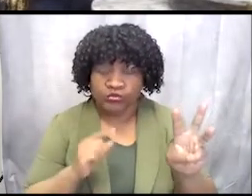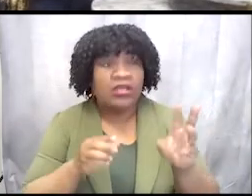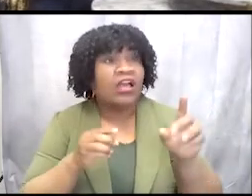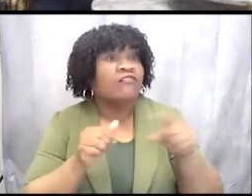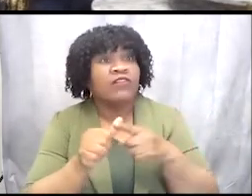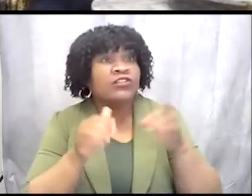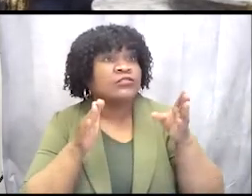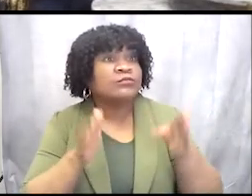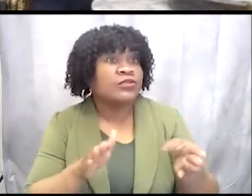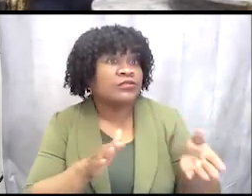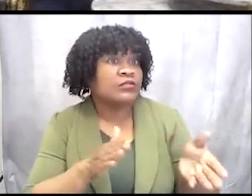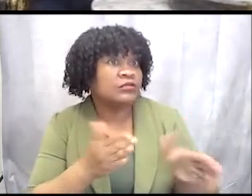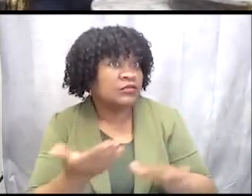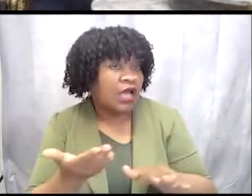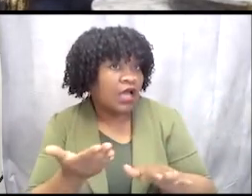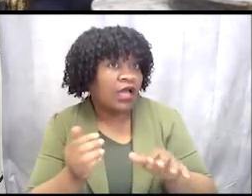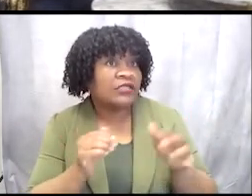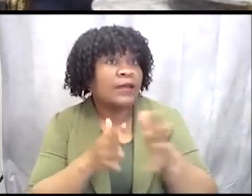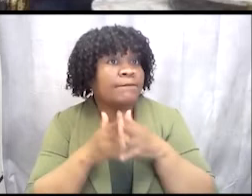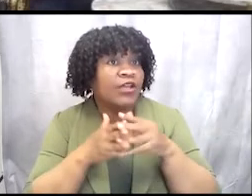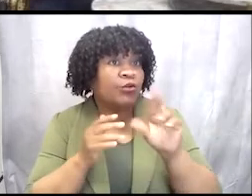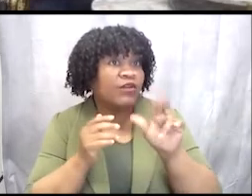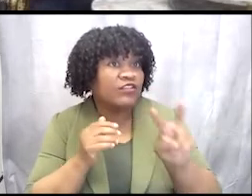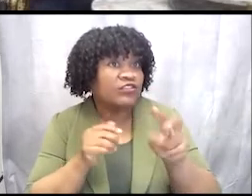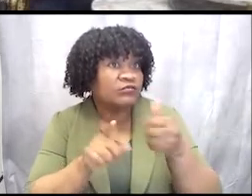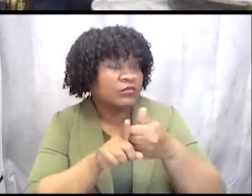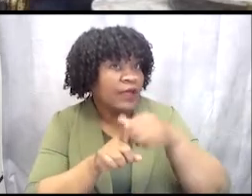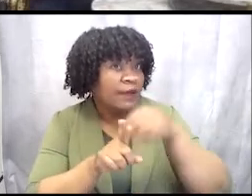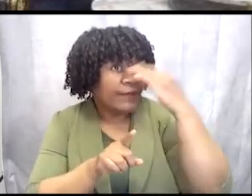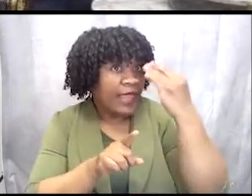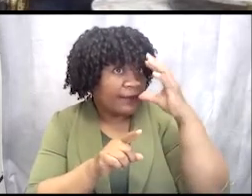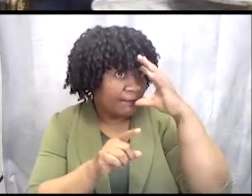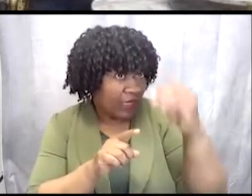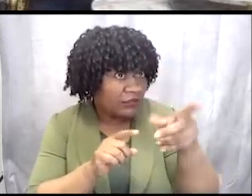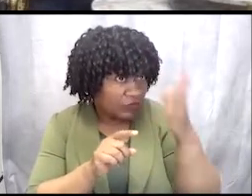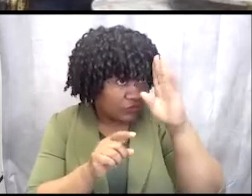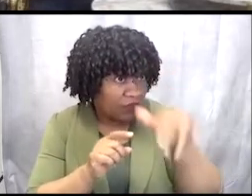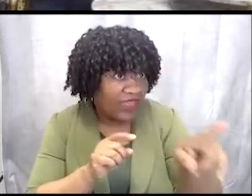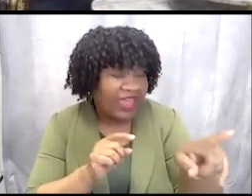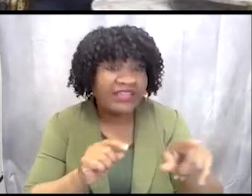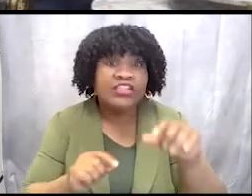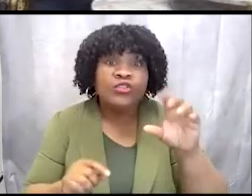in the American revolution was a black man, he said, "I had no idea."